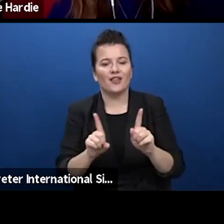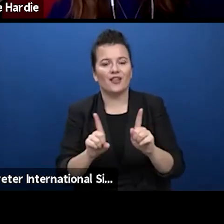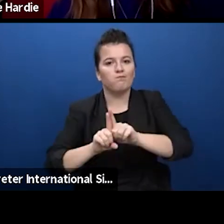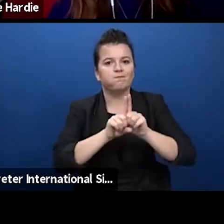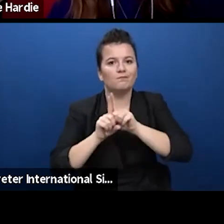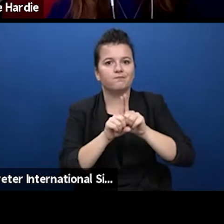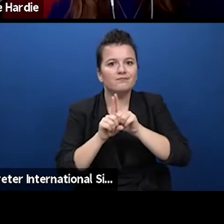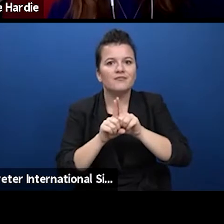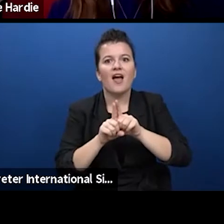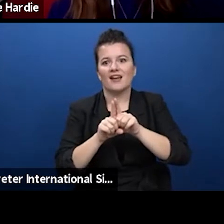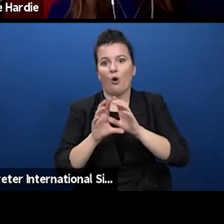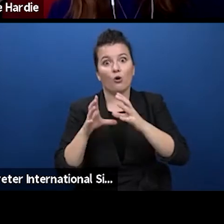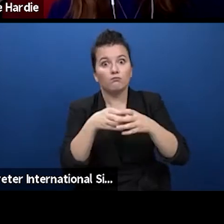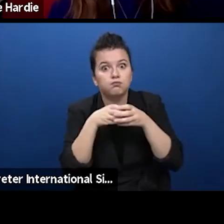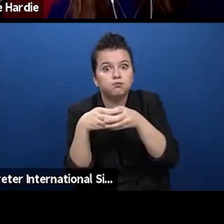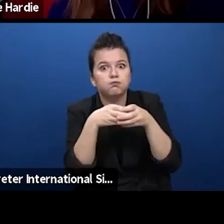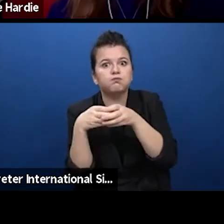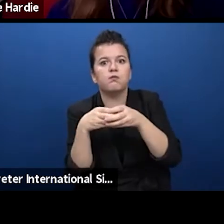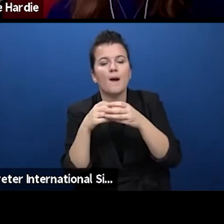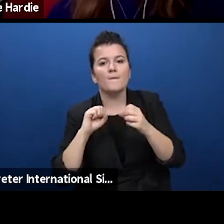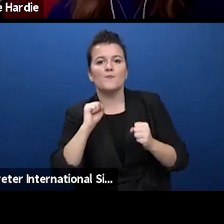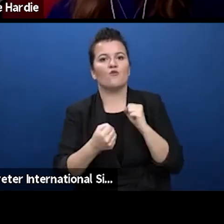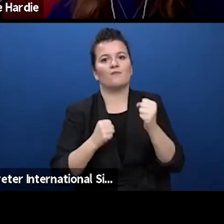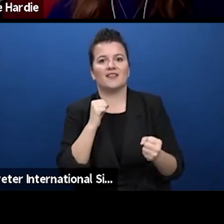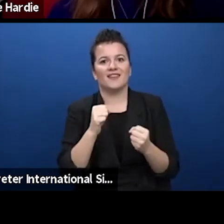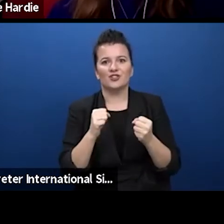connected you know and with their input, with their movement you know, so I think like for me